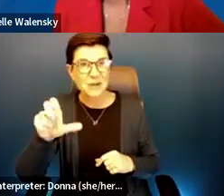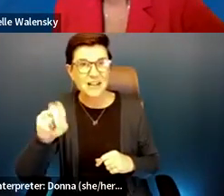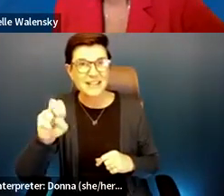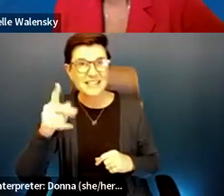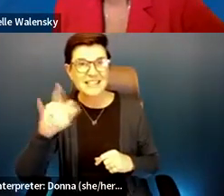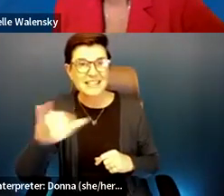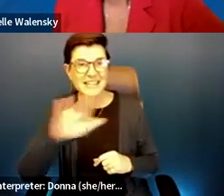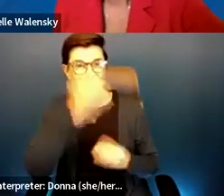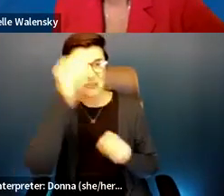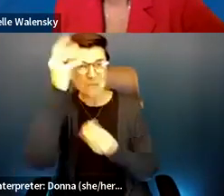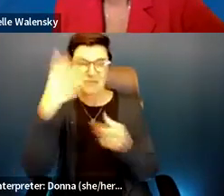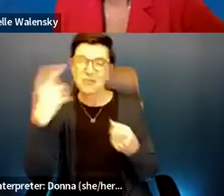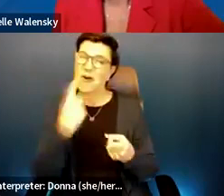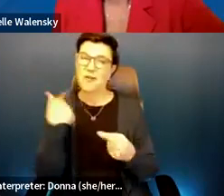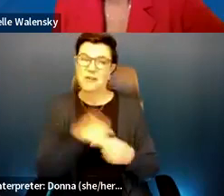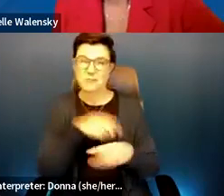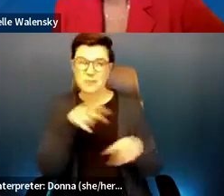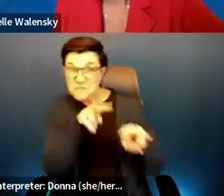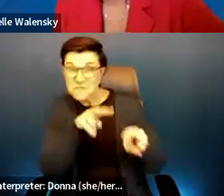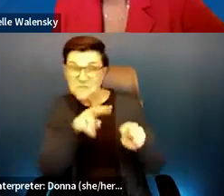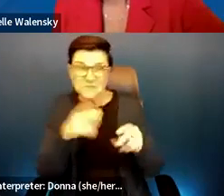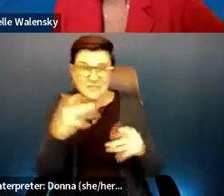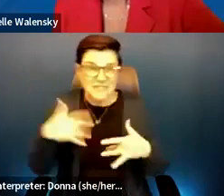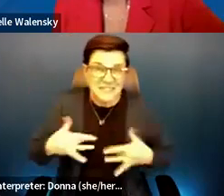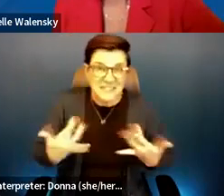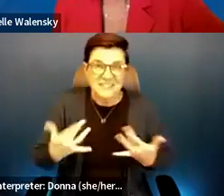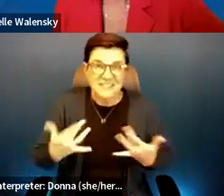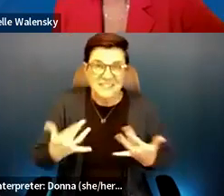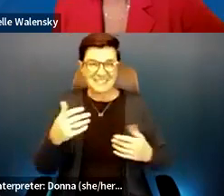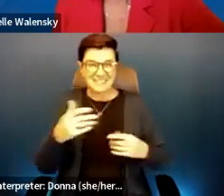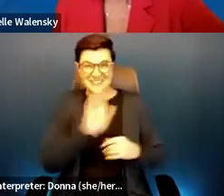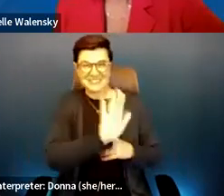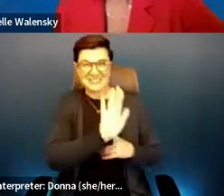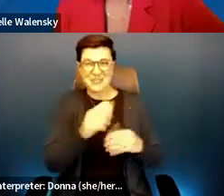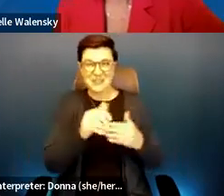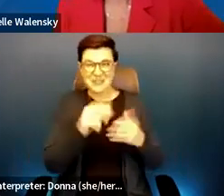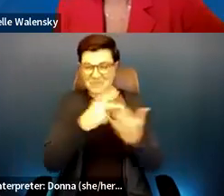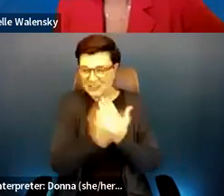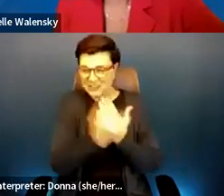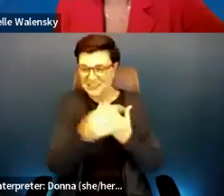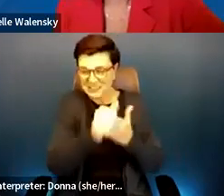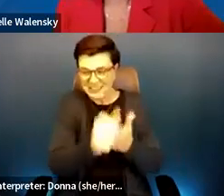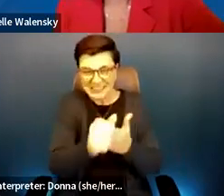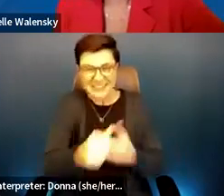We always look forward to hearing the exciting things that you've been leading. And, of course, very grateful to you